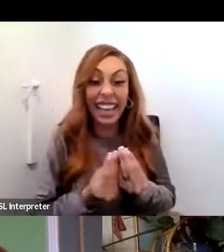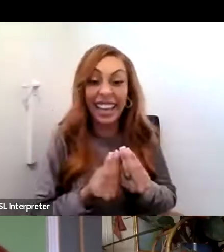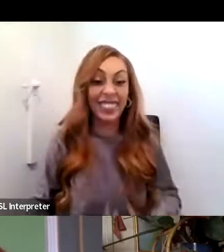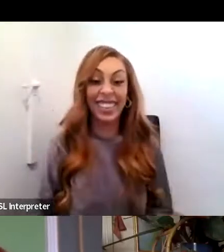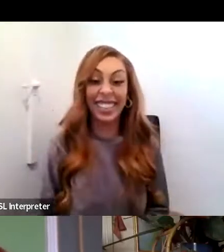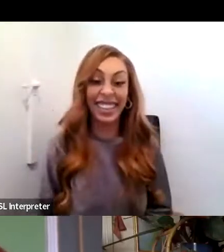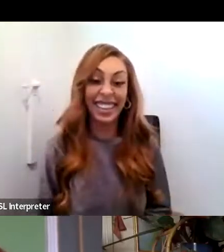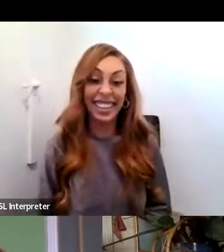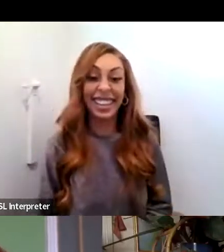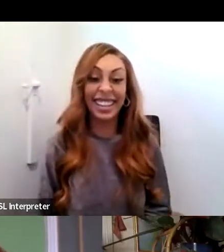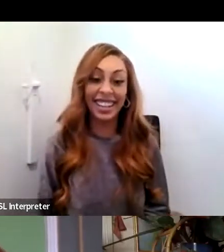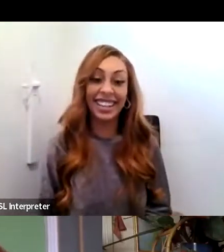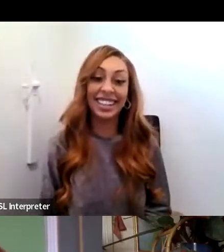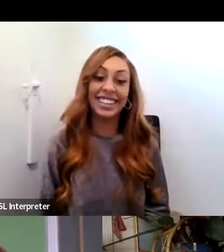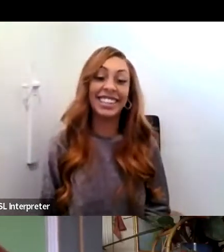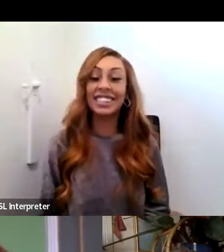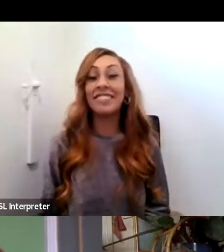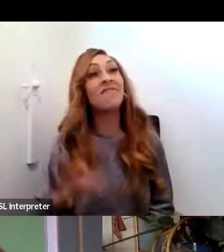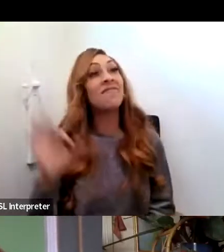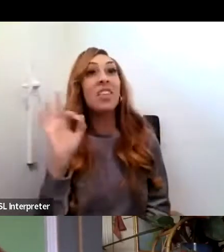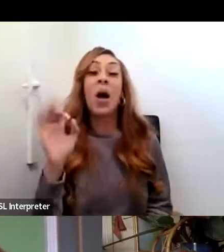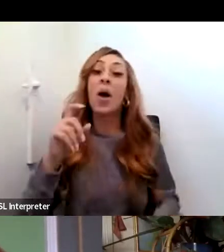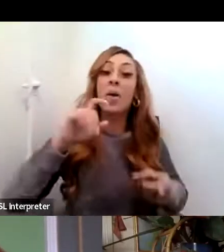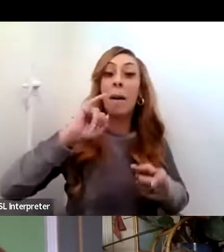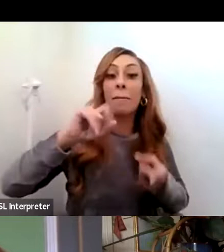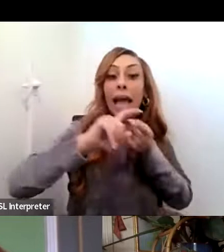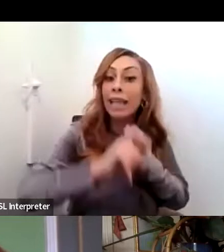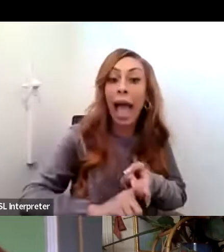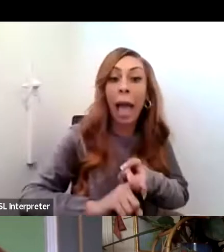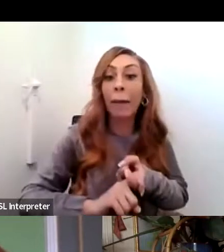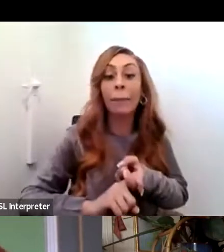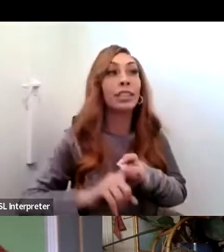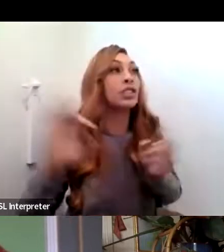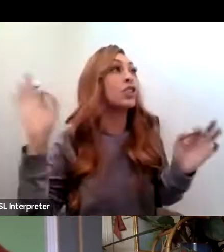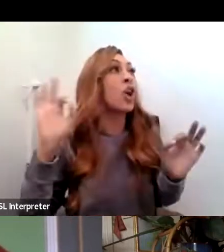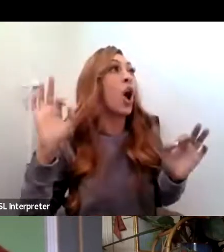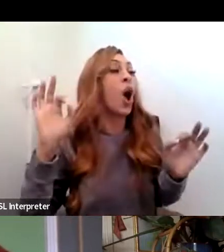So I didn't have any bad habits to break, and I didn't have any preconceptions, so that was pretty cool, and it was quite useful